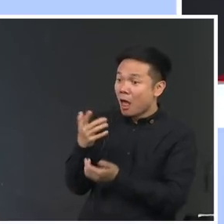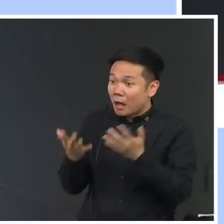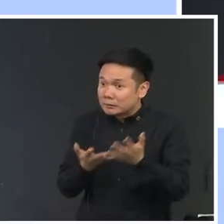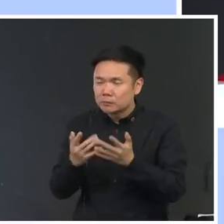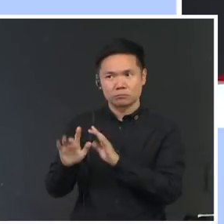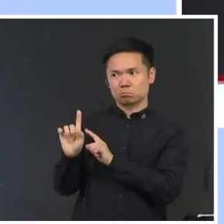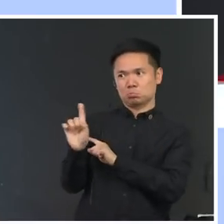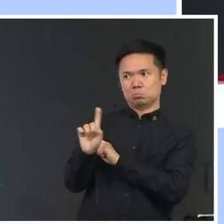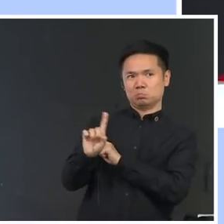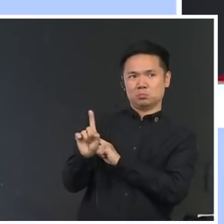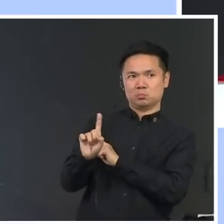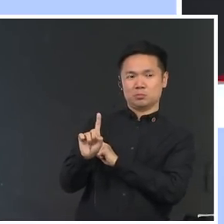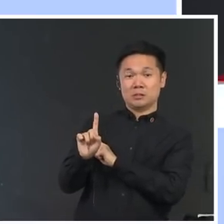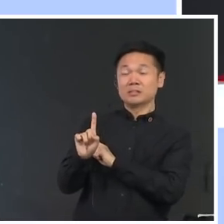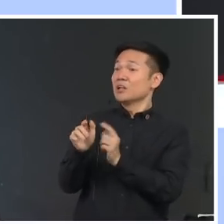to have an artificial